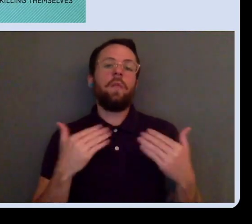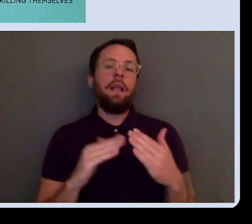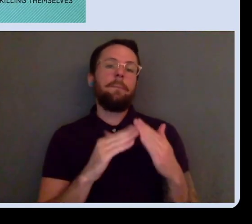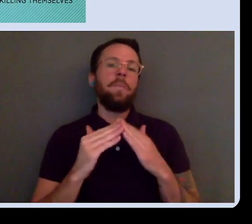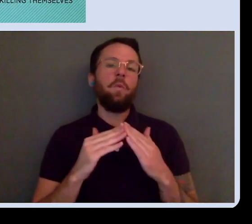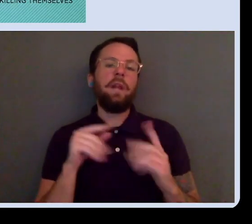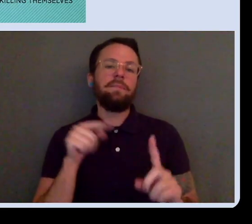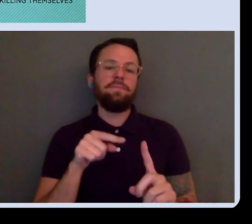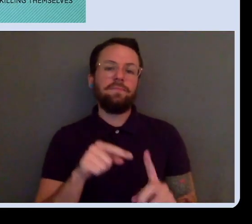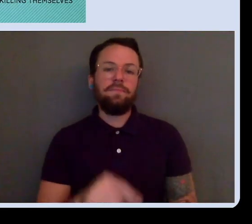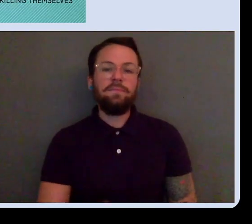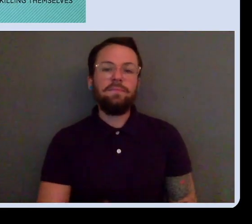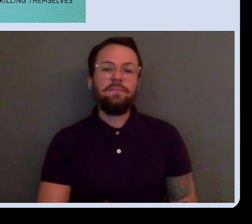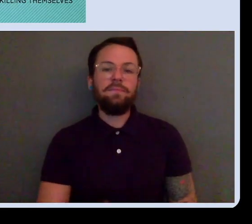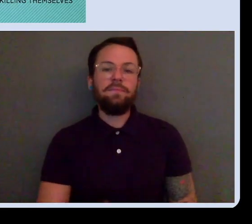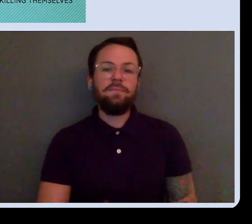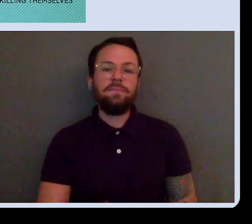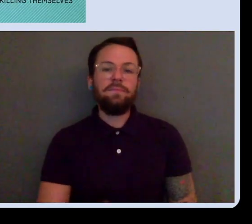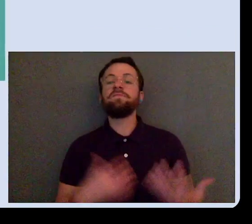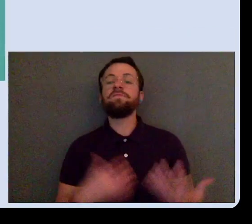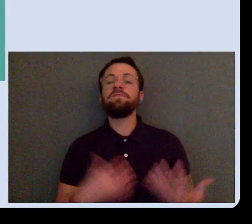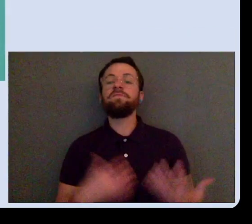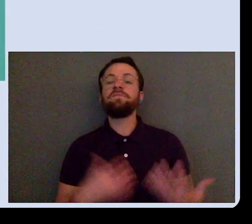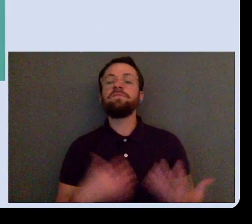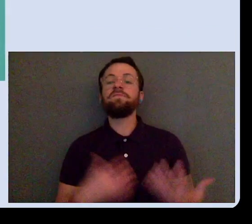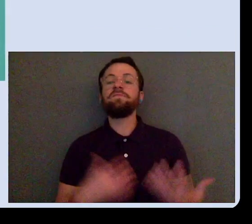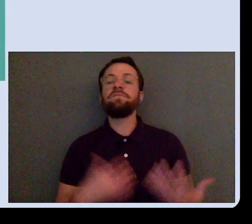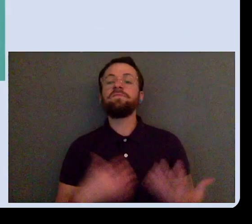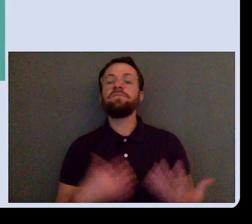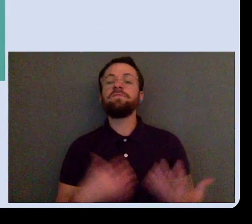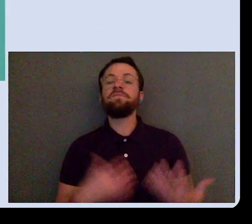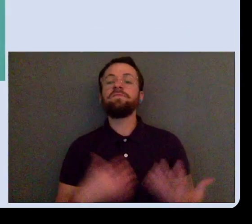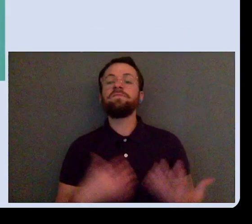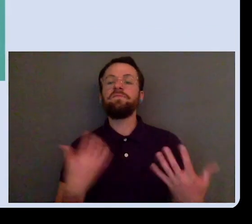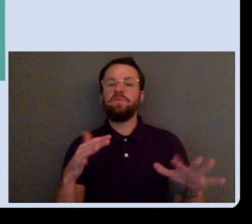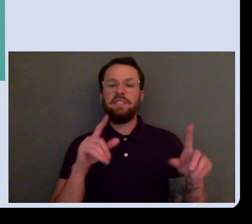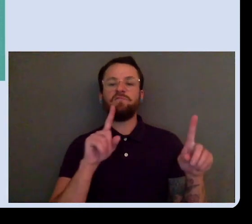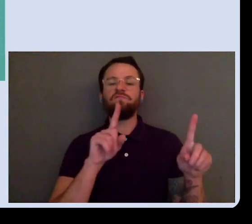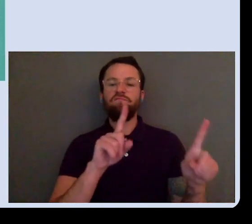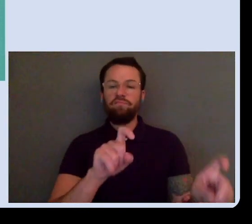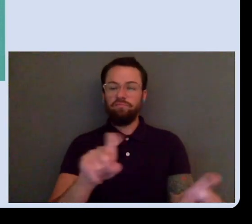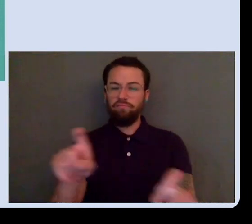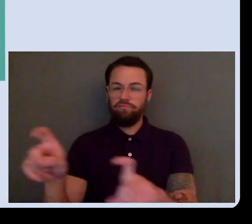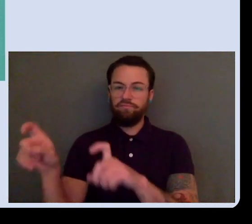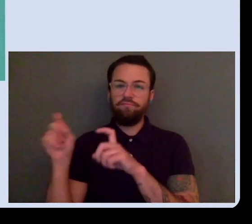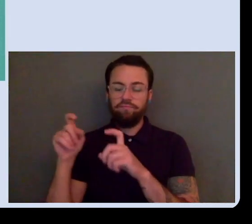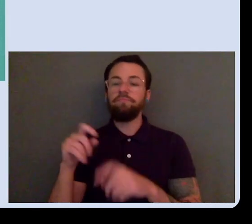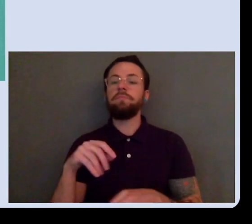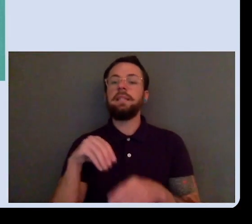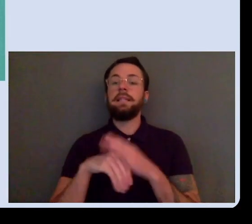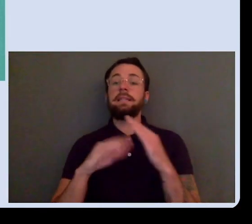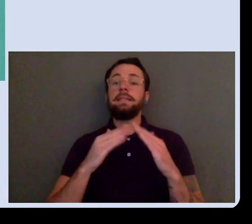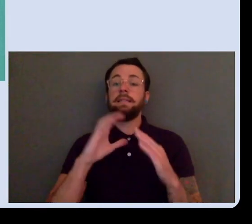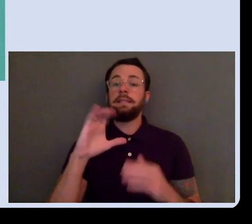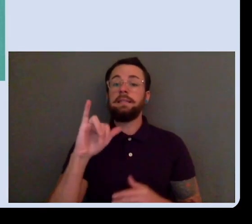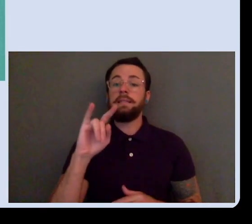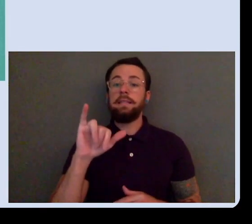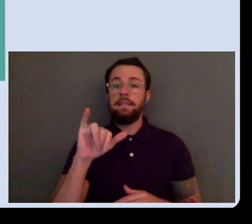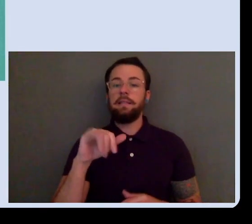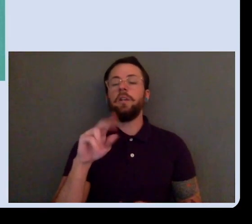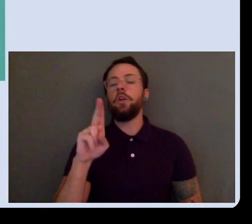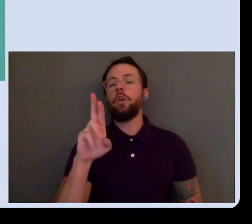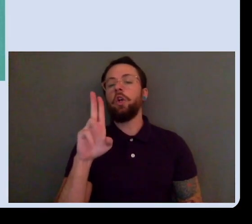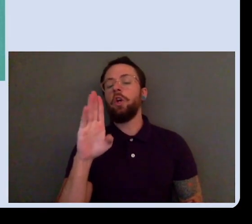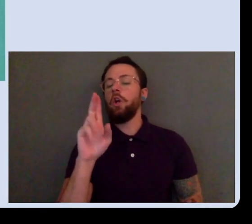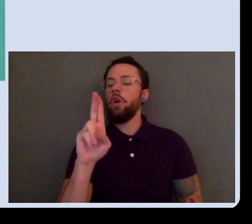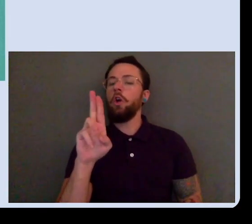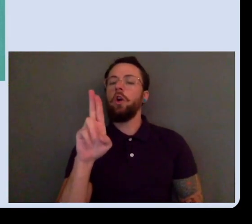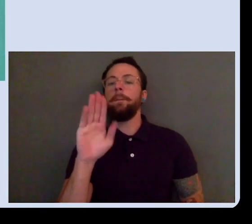I would say it's a very big concern in the transgender youth community.